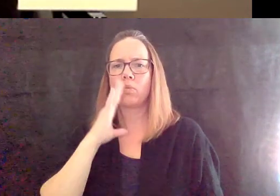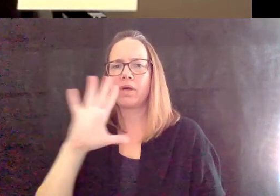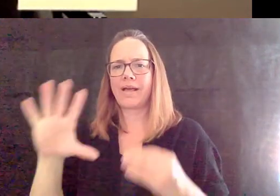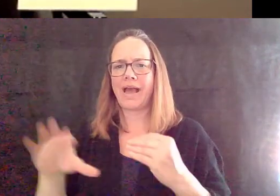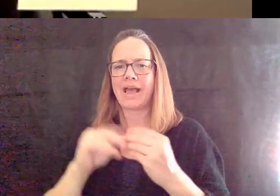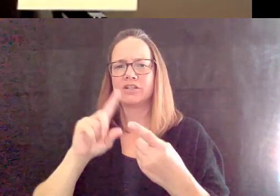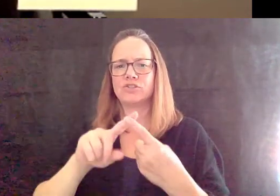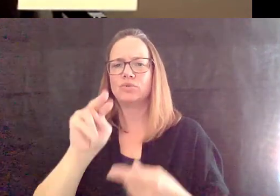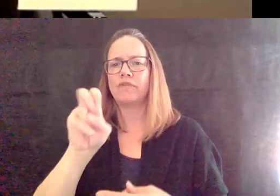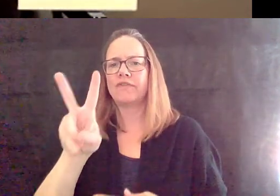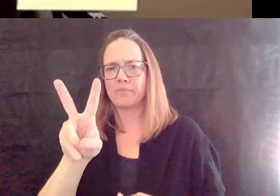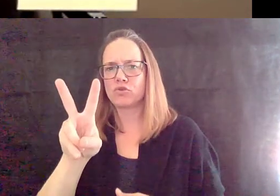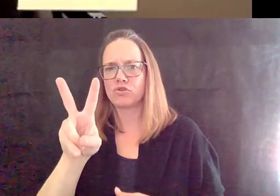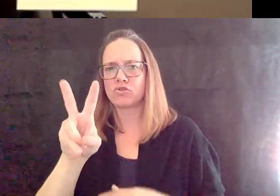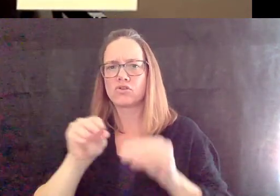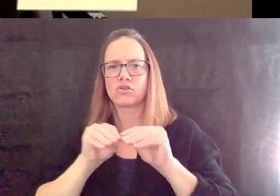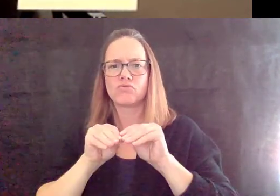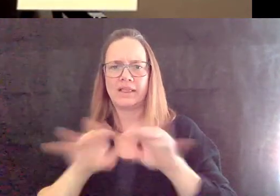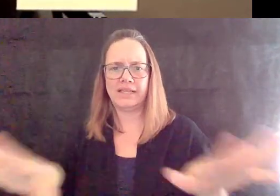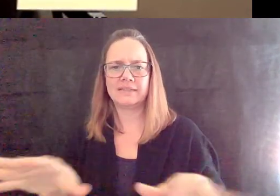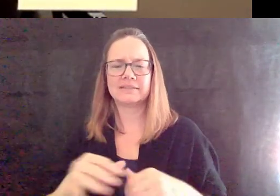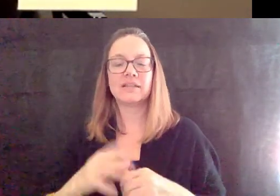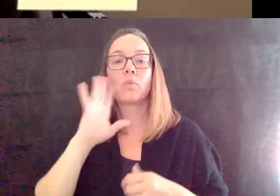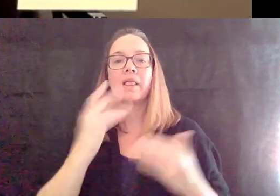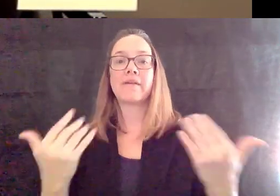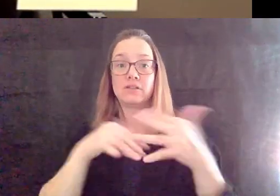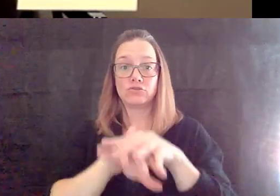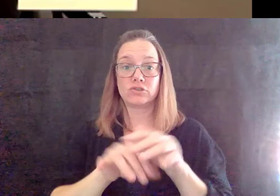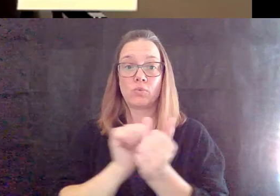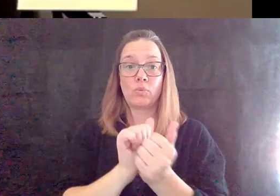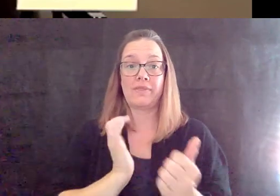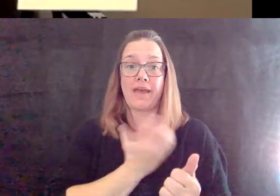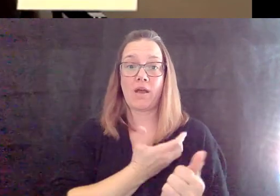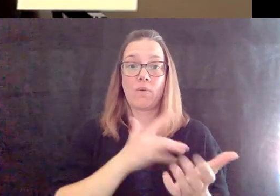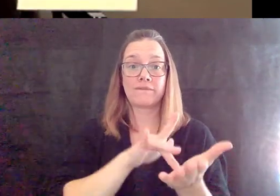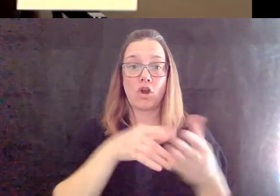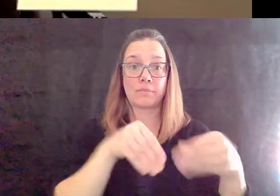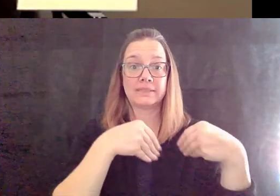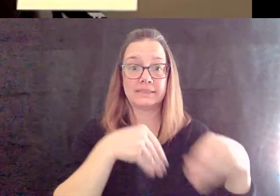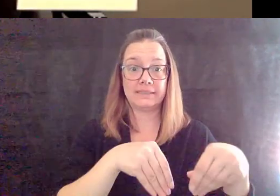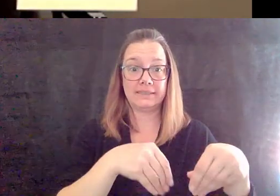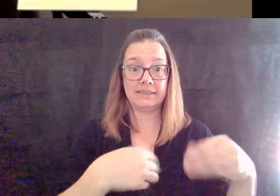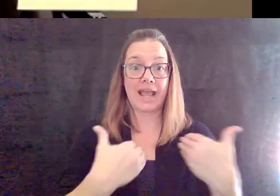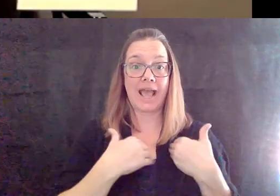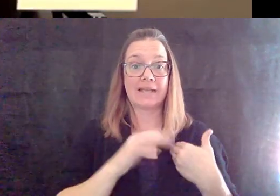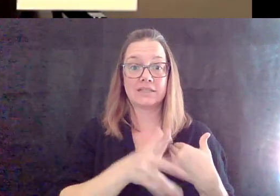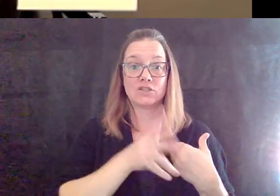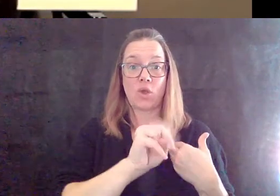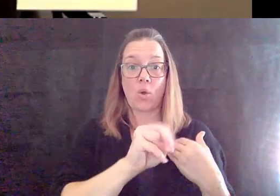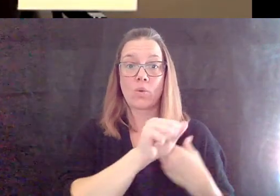release of the app. There will be an integration with our pharmacy, which has its own app.